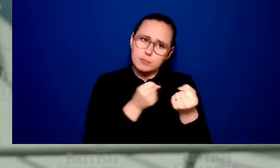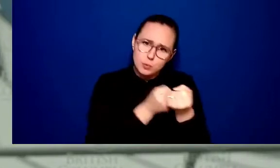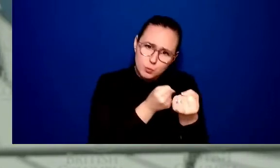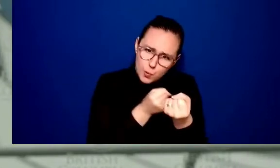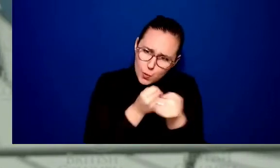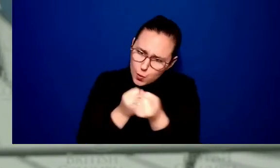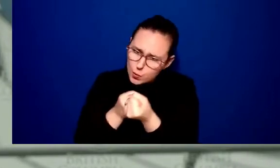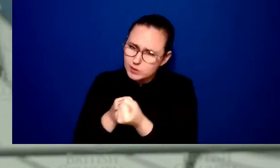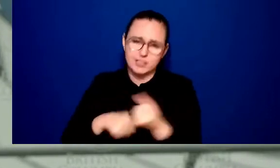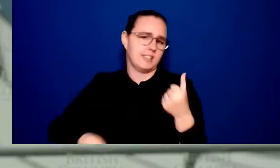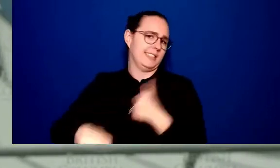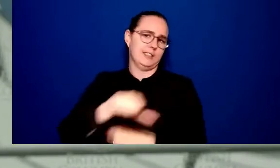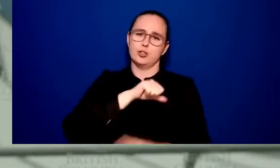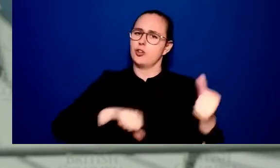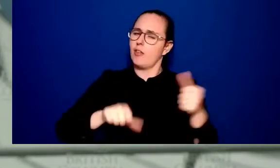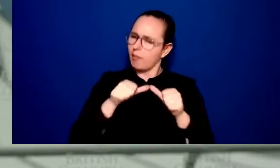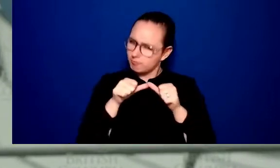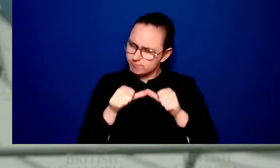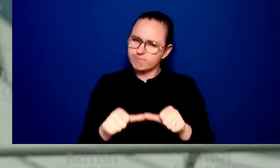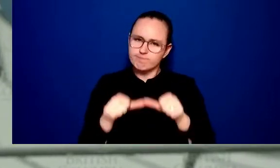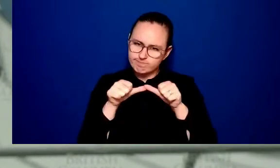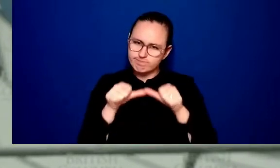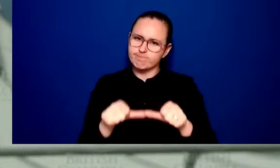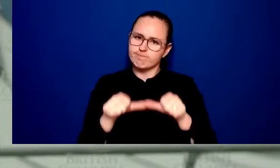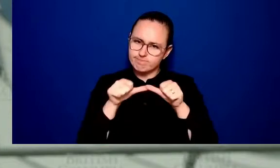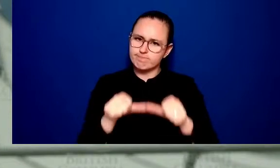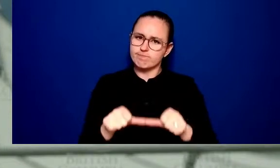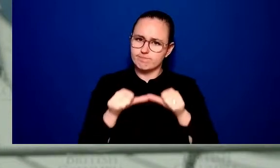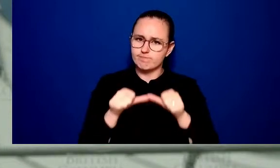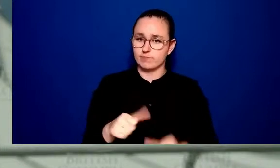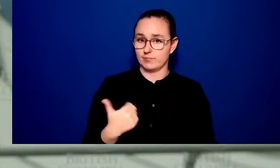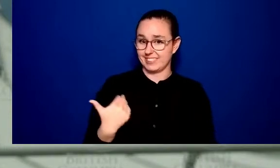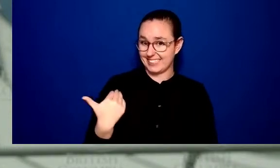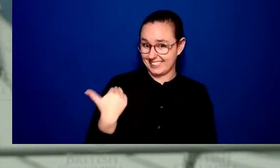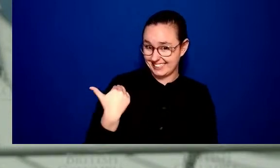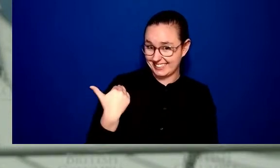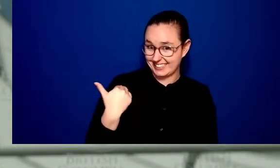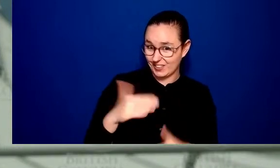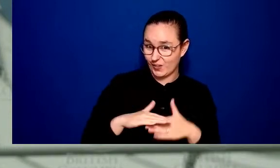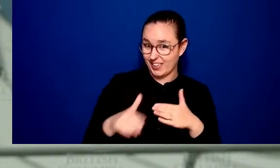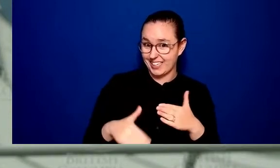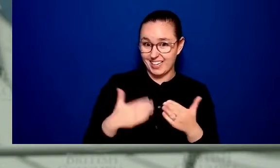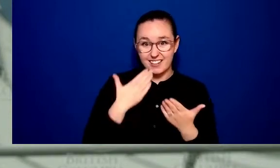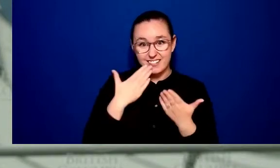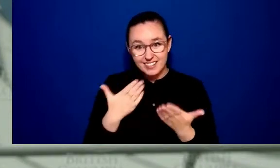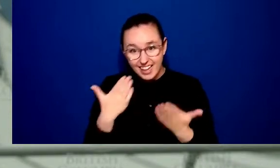right now, after this weekend, it is particularly important for us to think healthcare